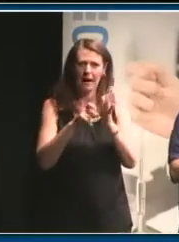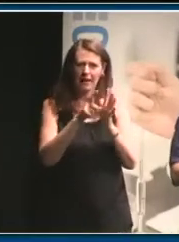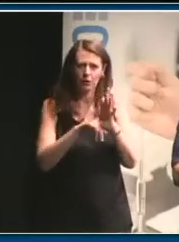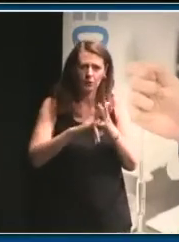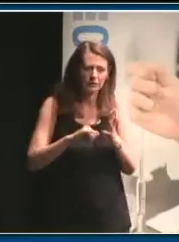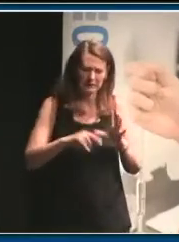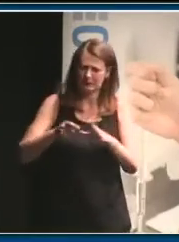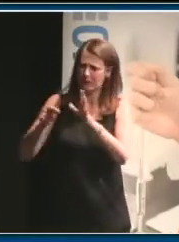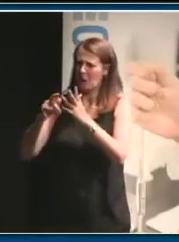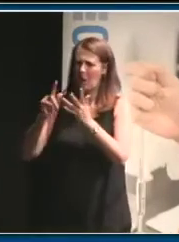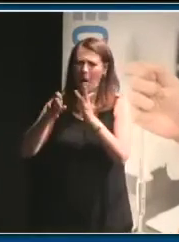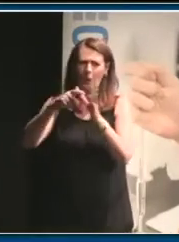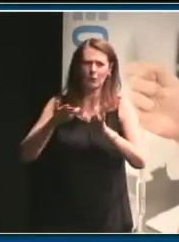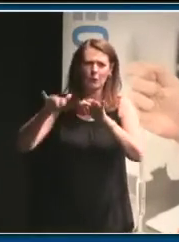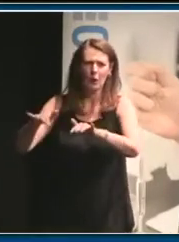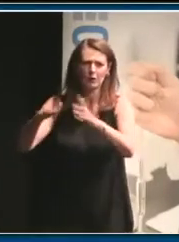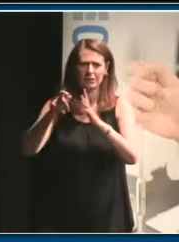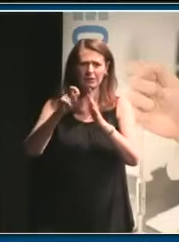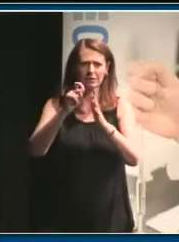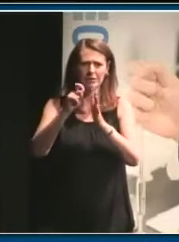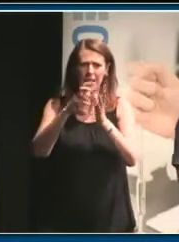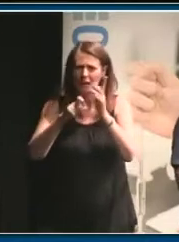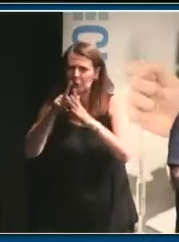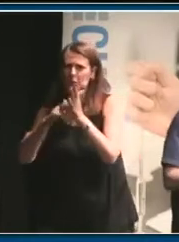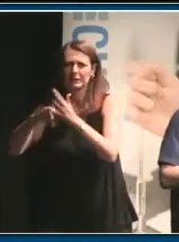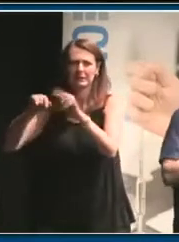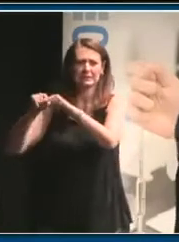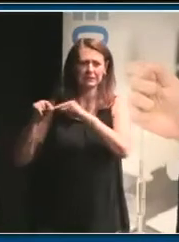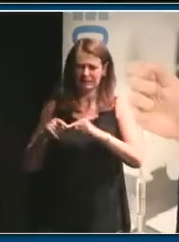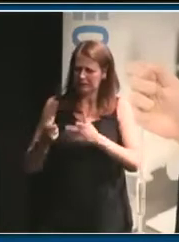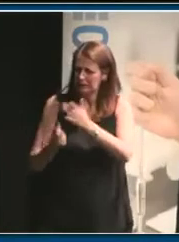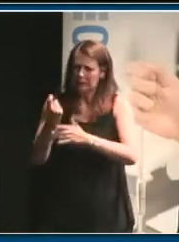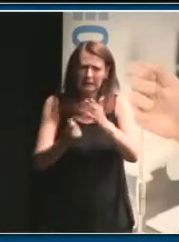plastics, and it's like we're exhausted this issue comes up we think about it and then